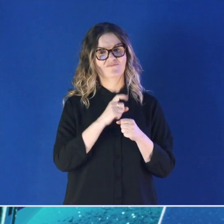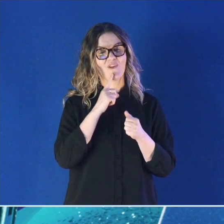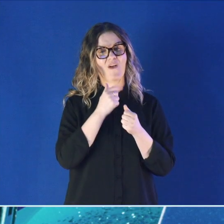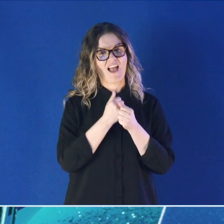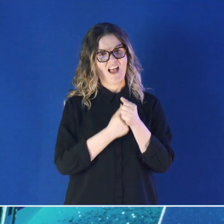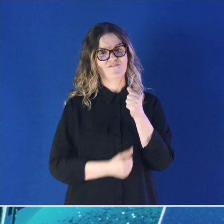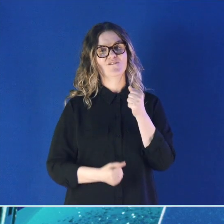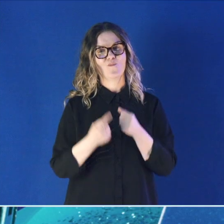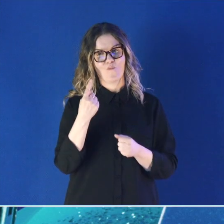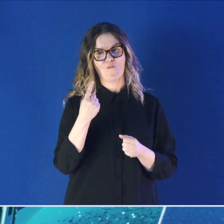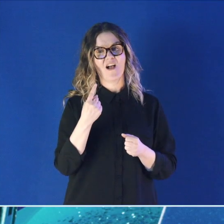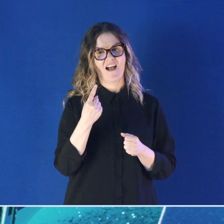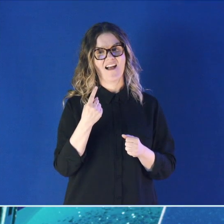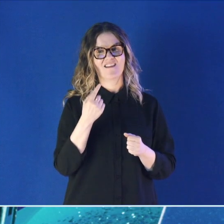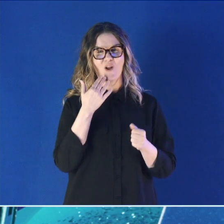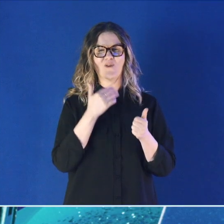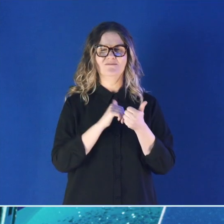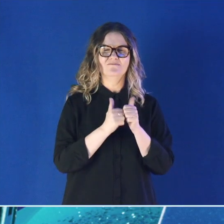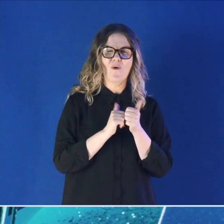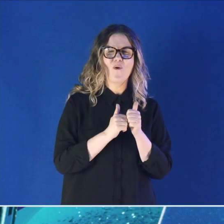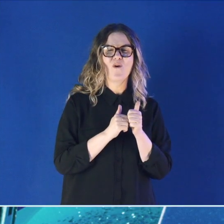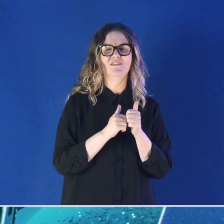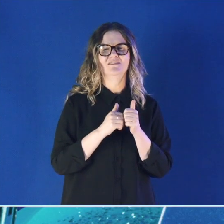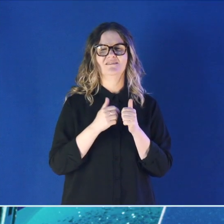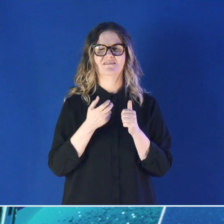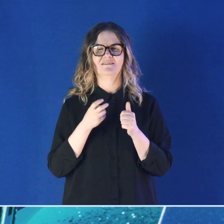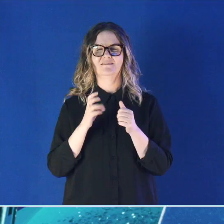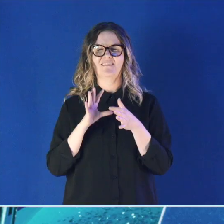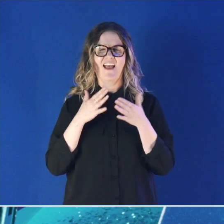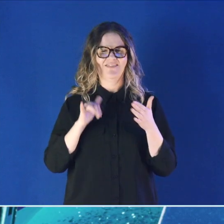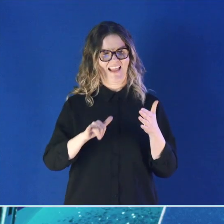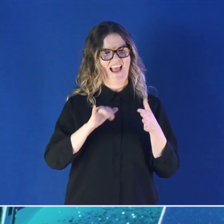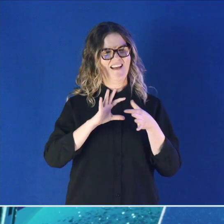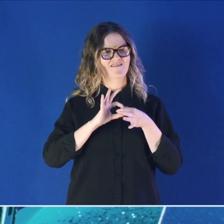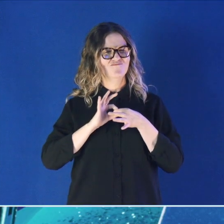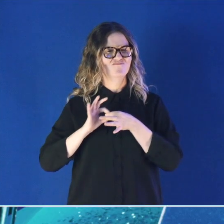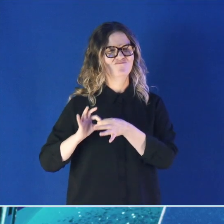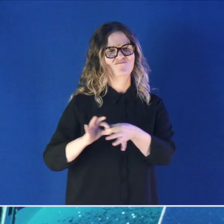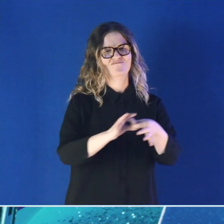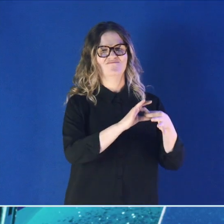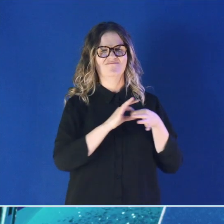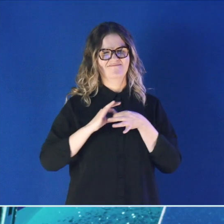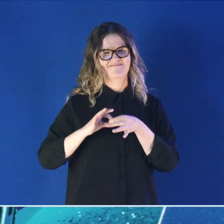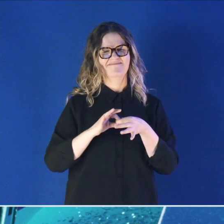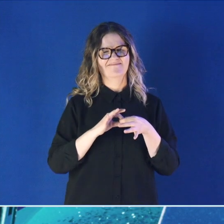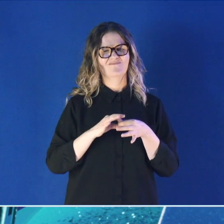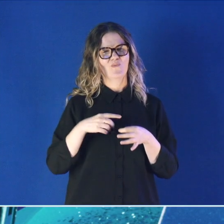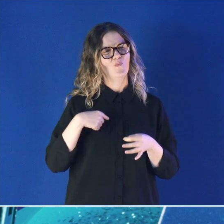in every way, everybody. Everyone enjoys it, and it's where we all can unite and come together.